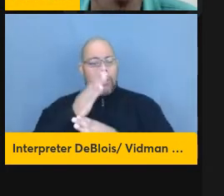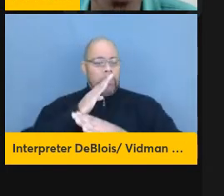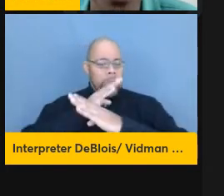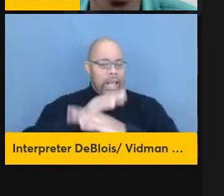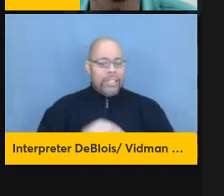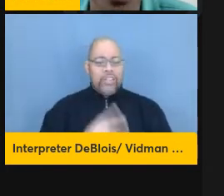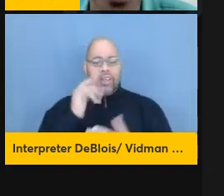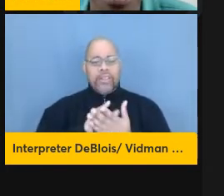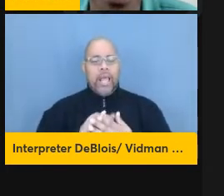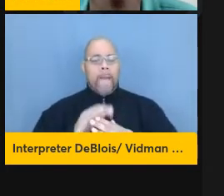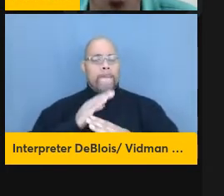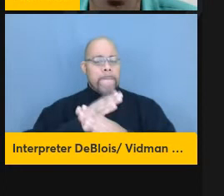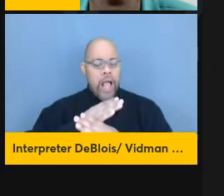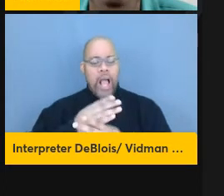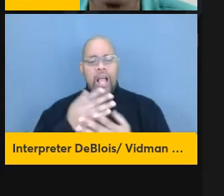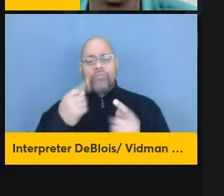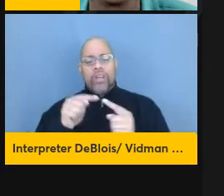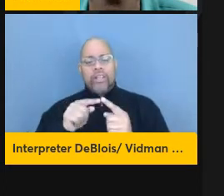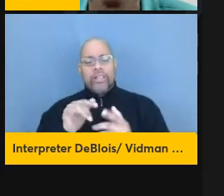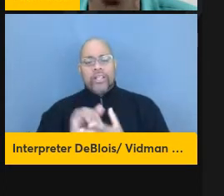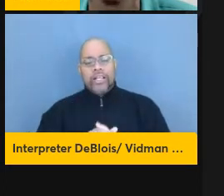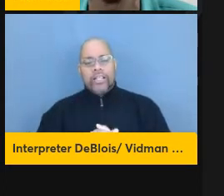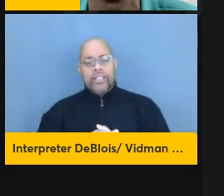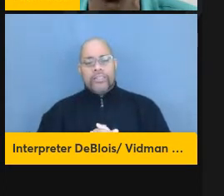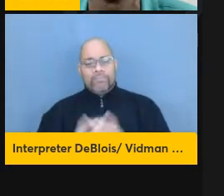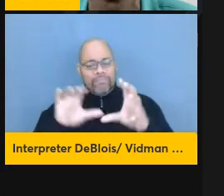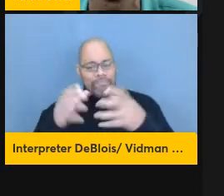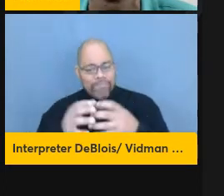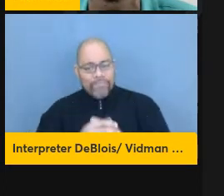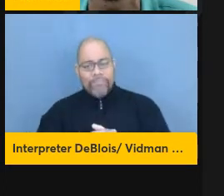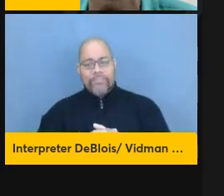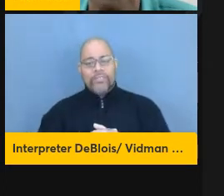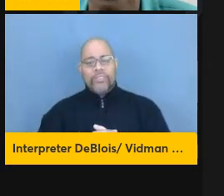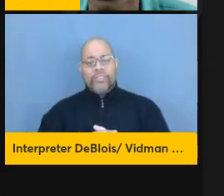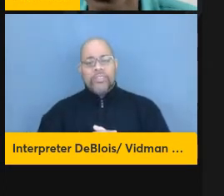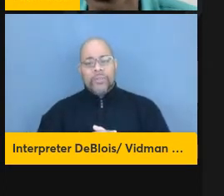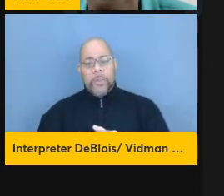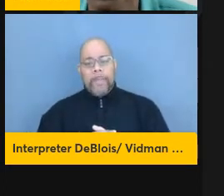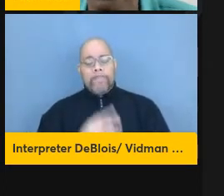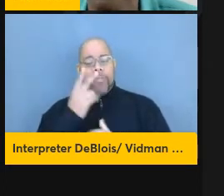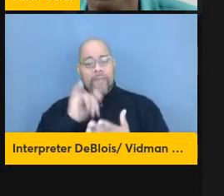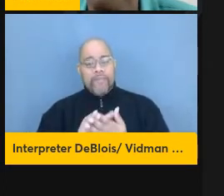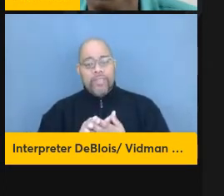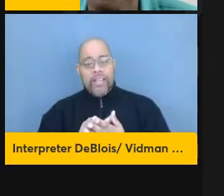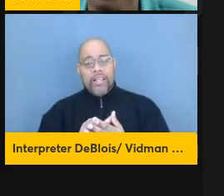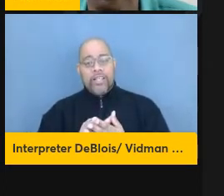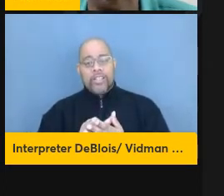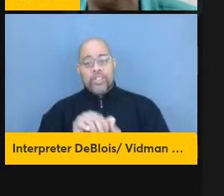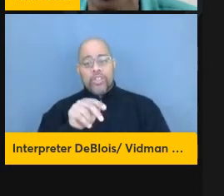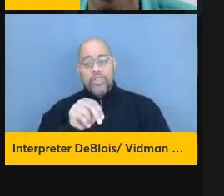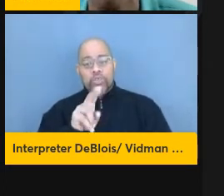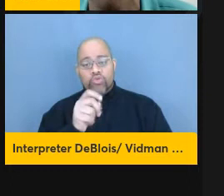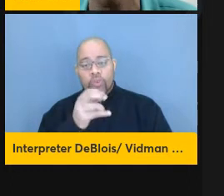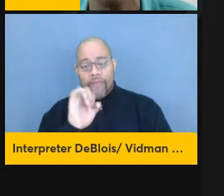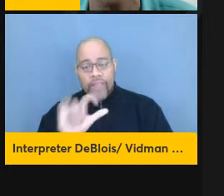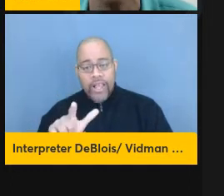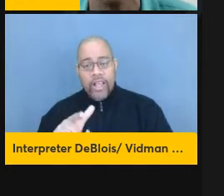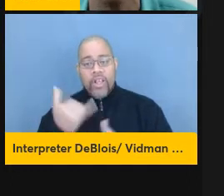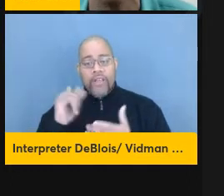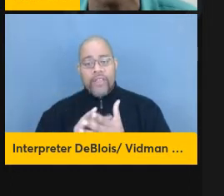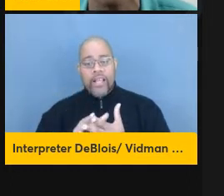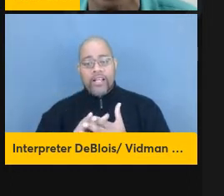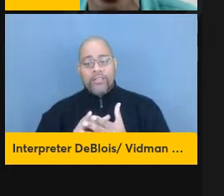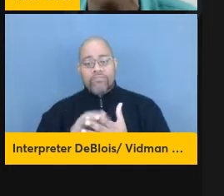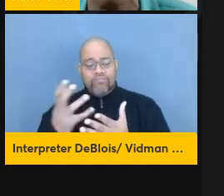blocking will complement fixation phagocytosis we looked at neutrophils we looked at chewing up of red cells that have the